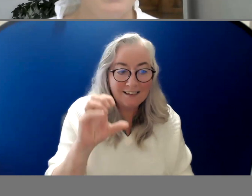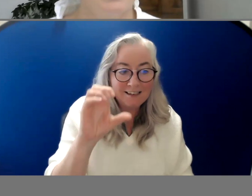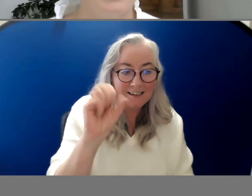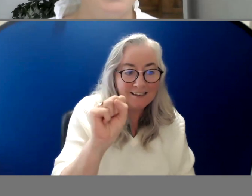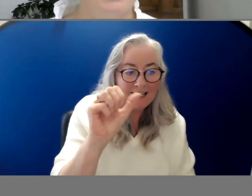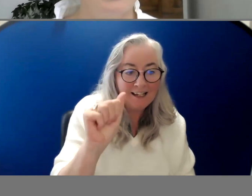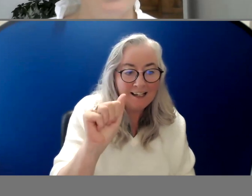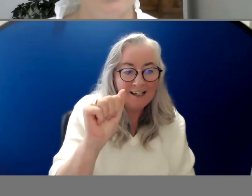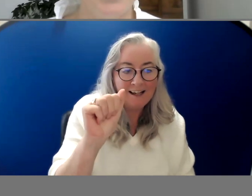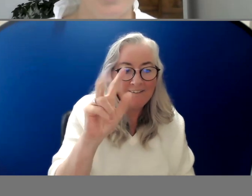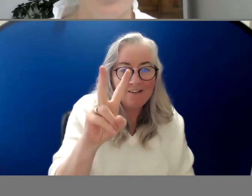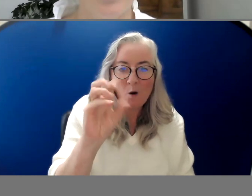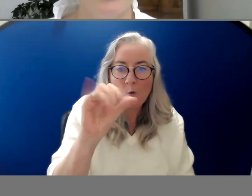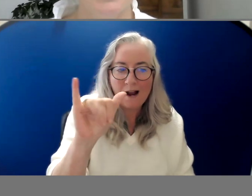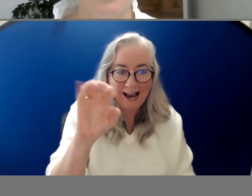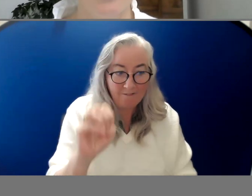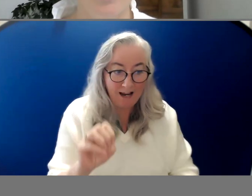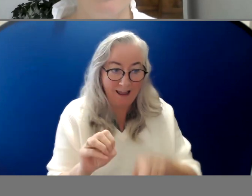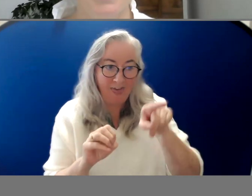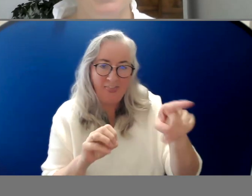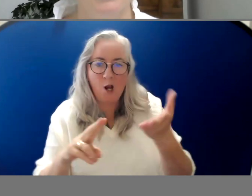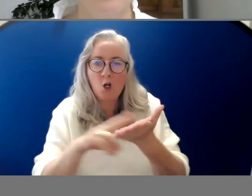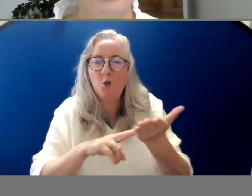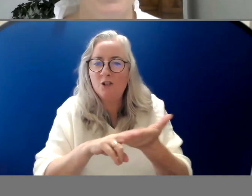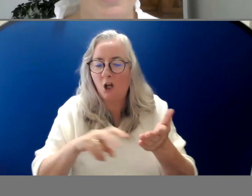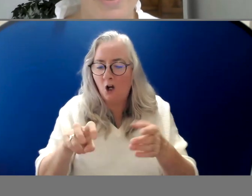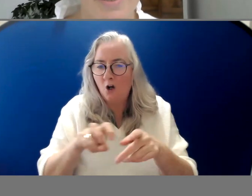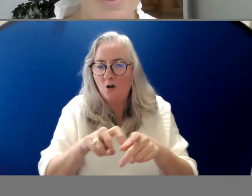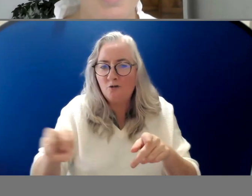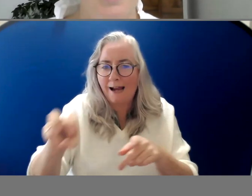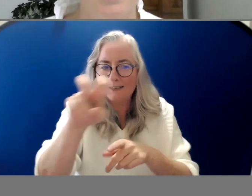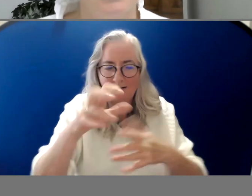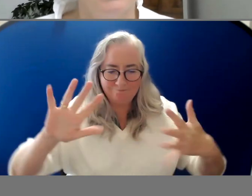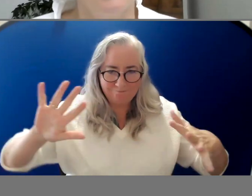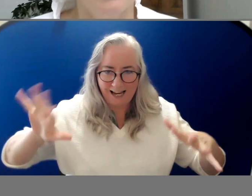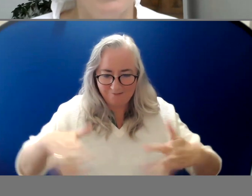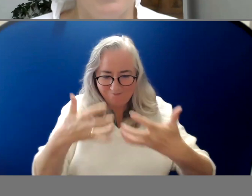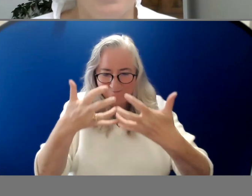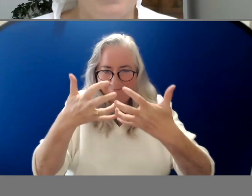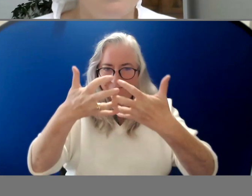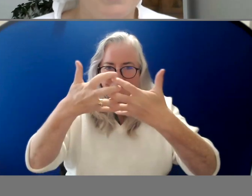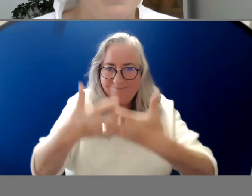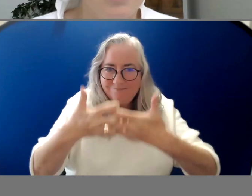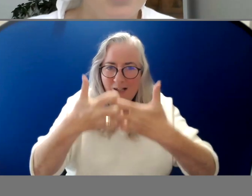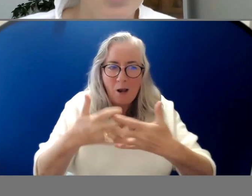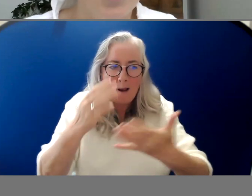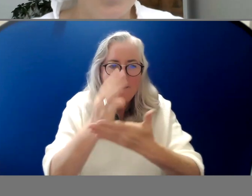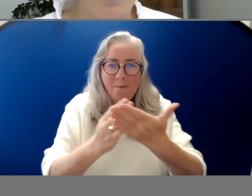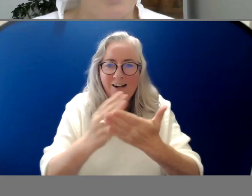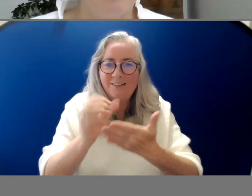a staircase and Le Corbusier would have used stairs and ramps intrinsically in his buildings to